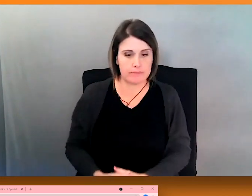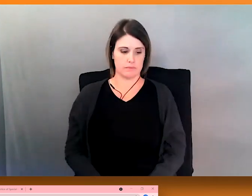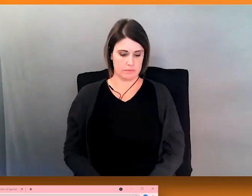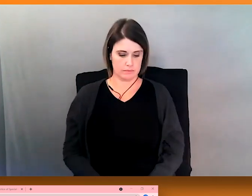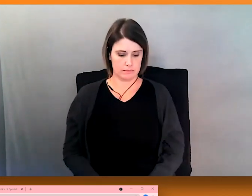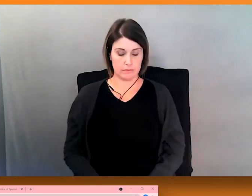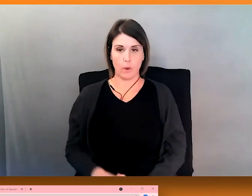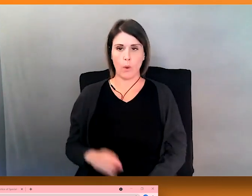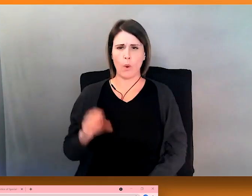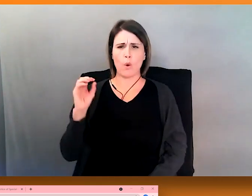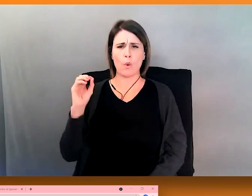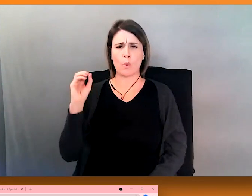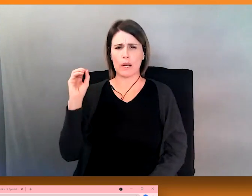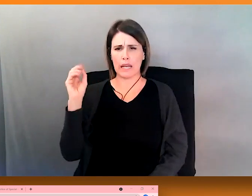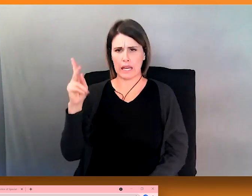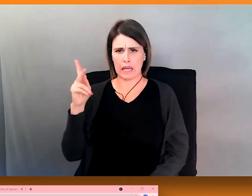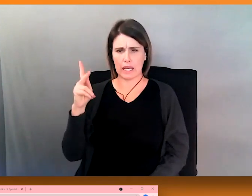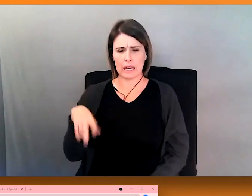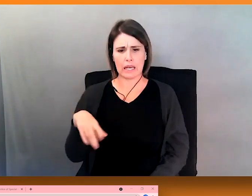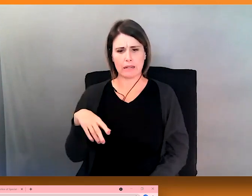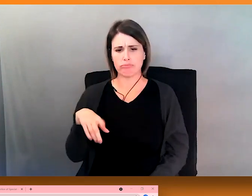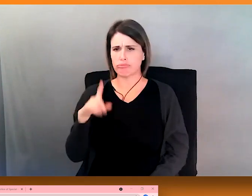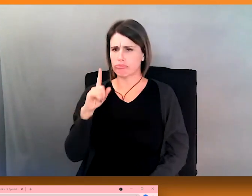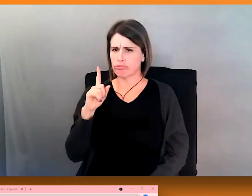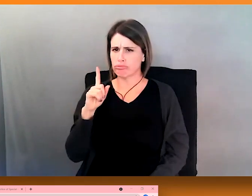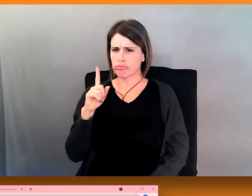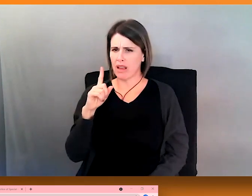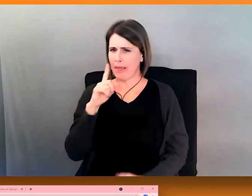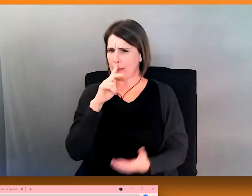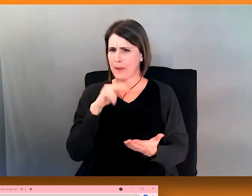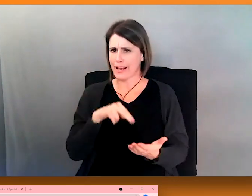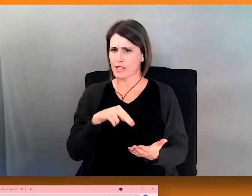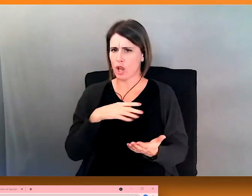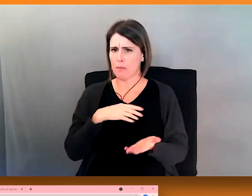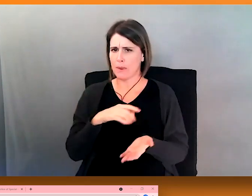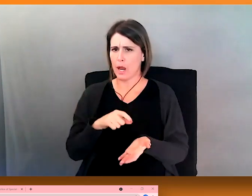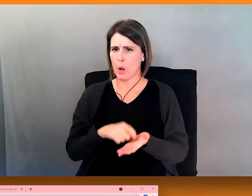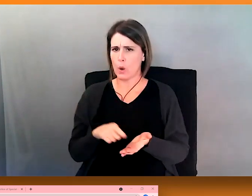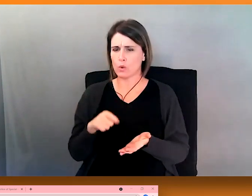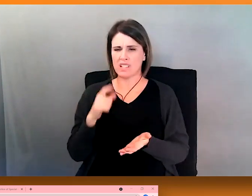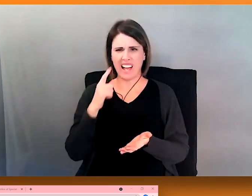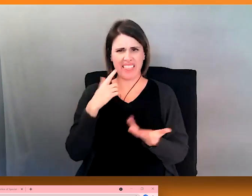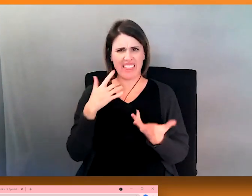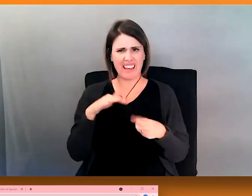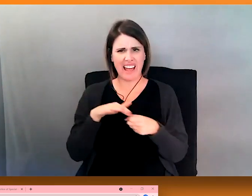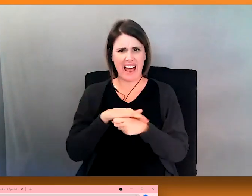OK. I think--let me just consult my notes here. I think I went over what I wanted to